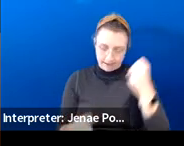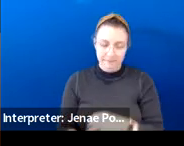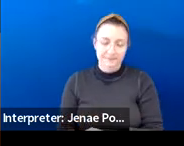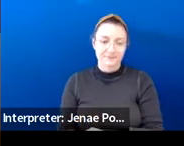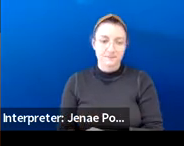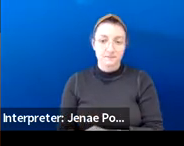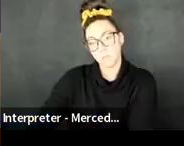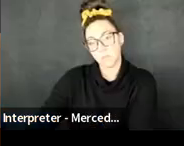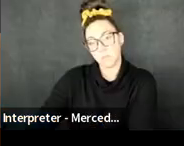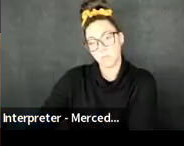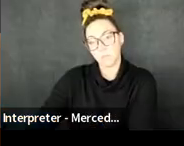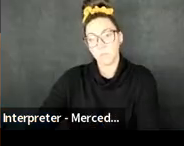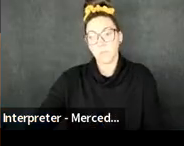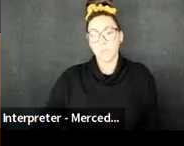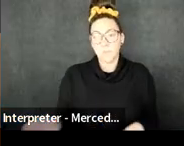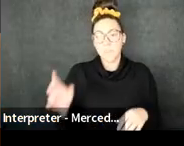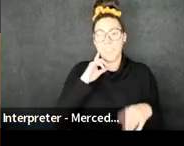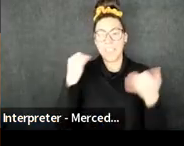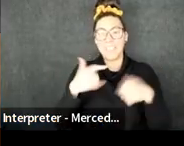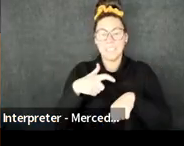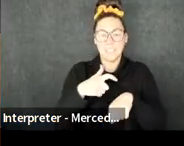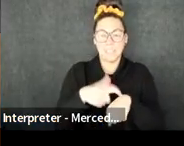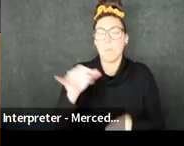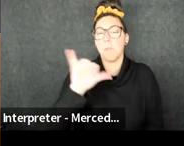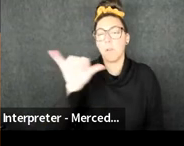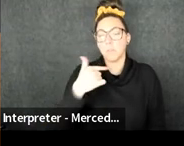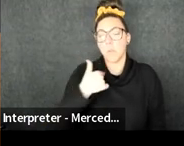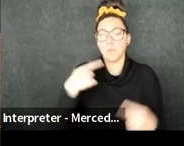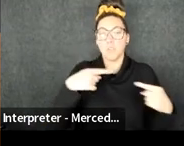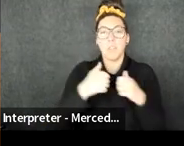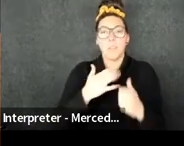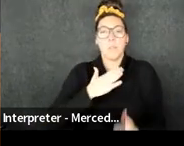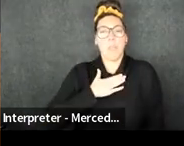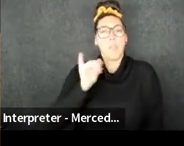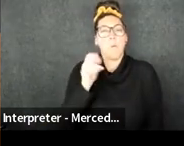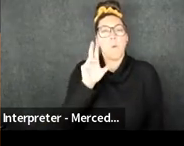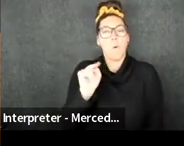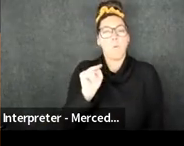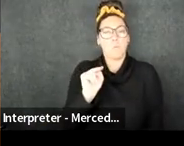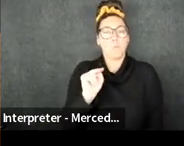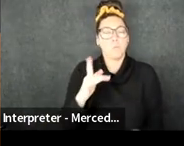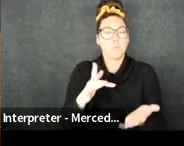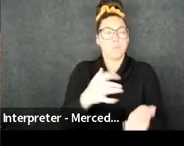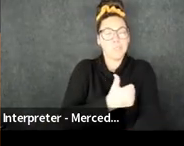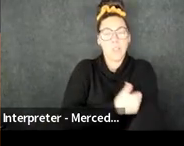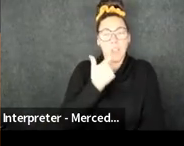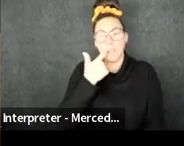my first year, I was also doing badly with my own drug addiction, trying to get away from that, as well as trying to find